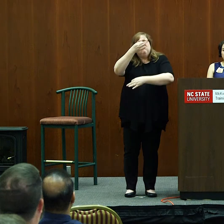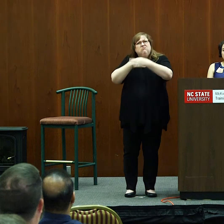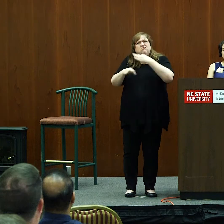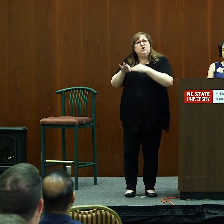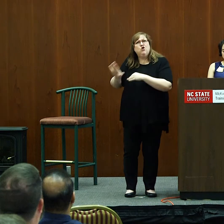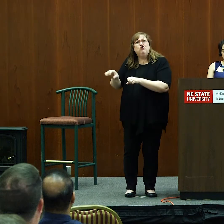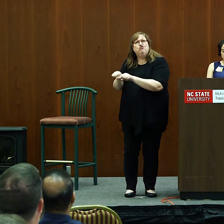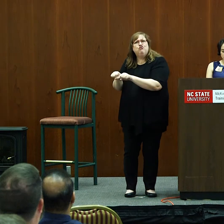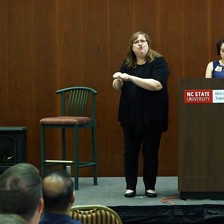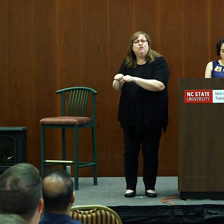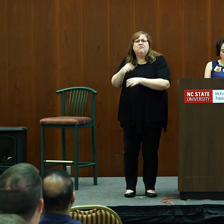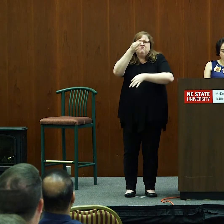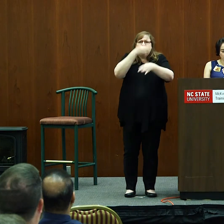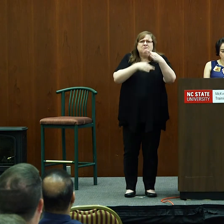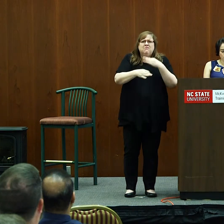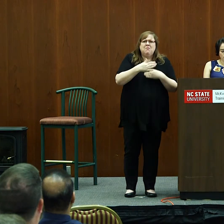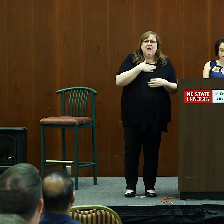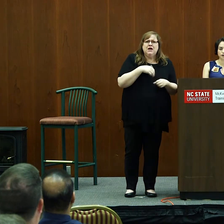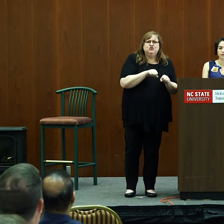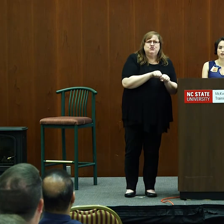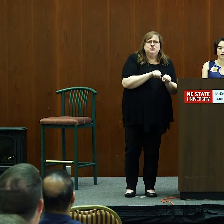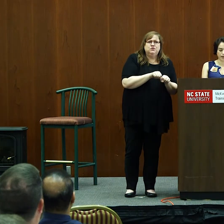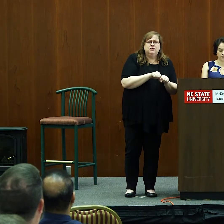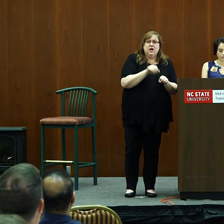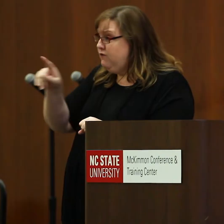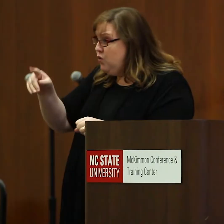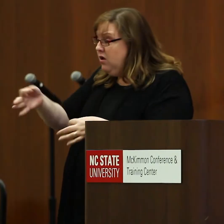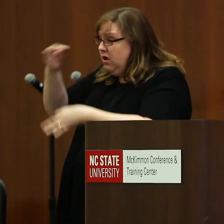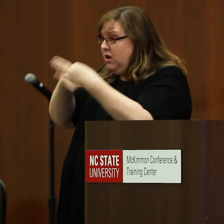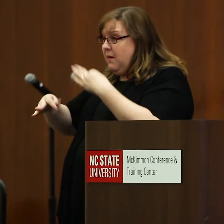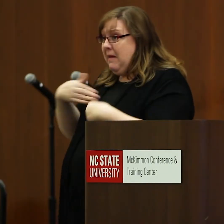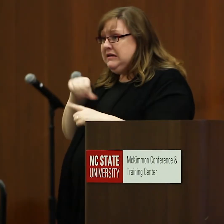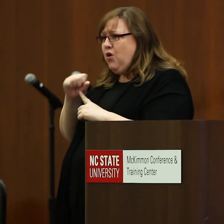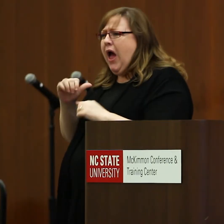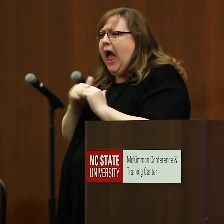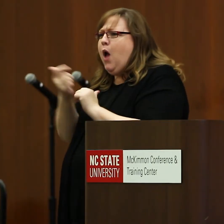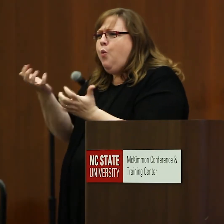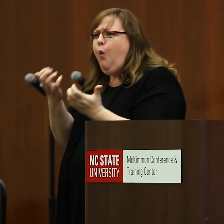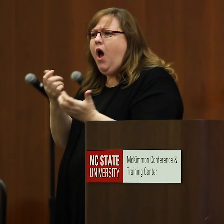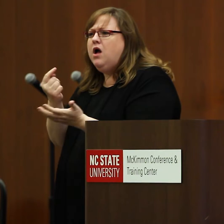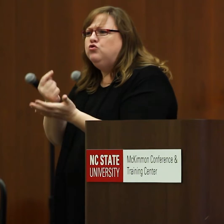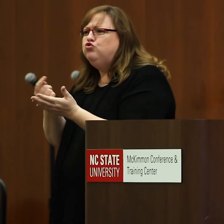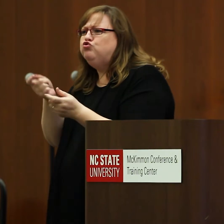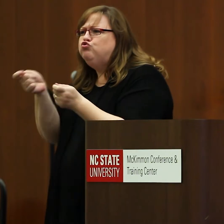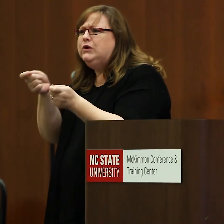in my situation, how will you want it to be treated? How can we as a state make sure